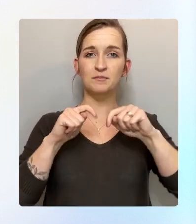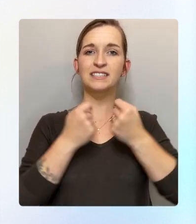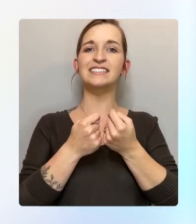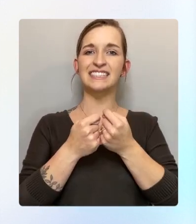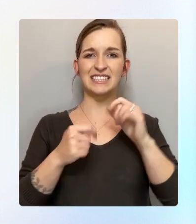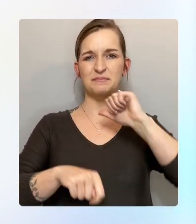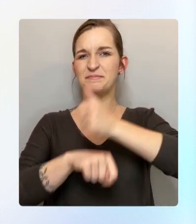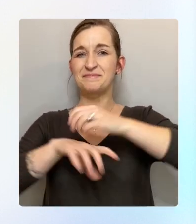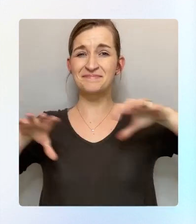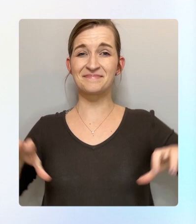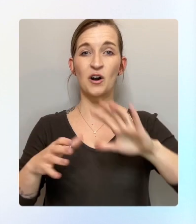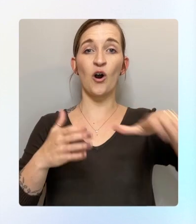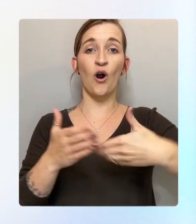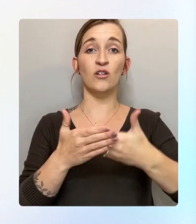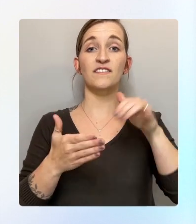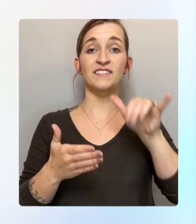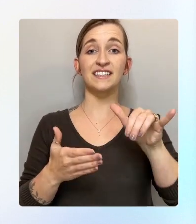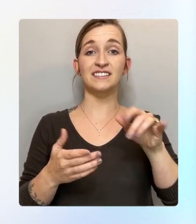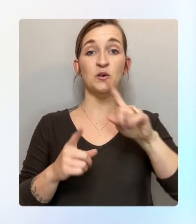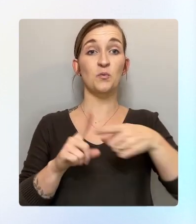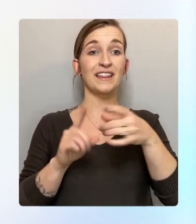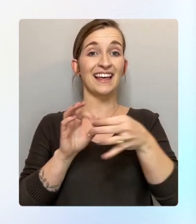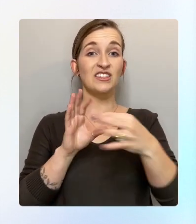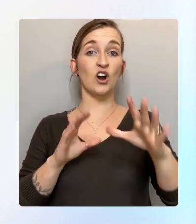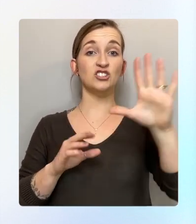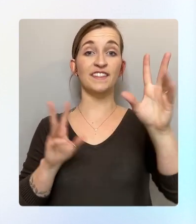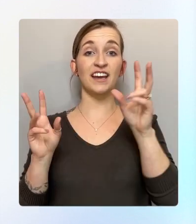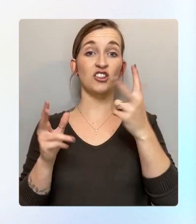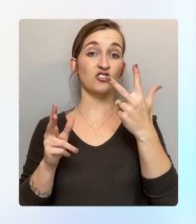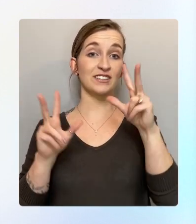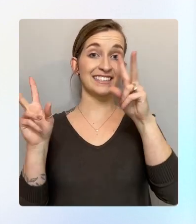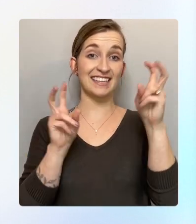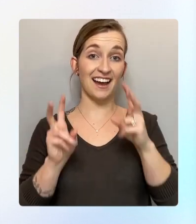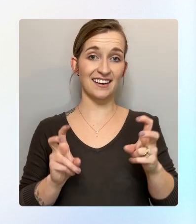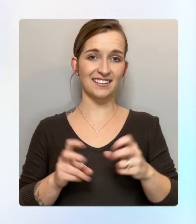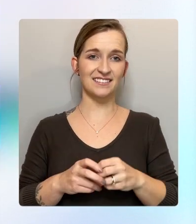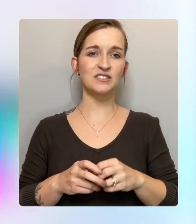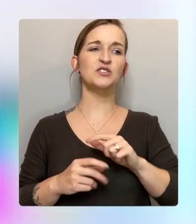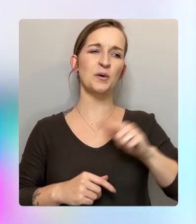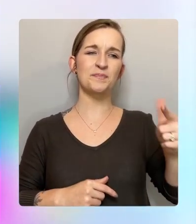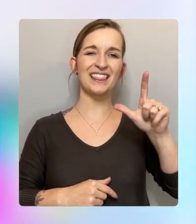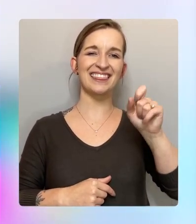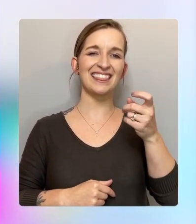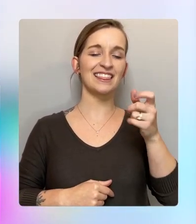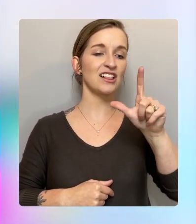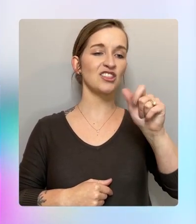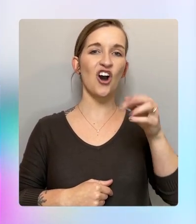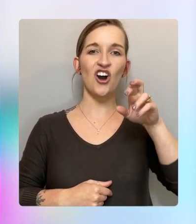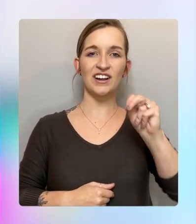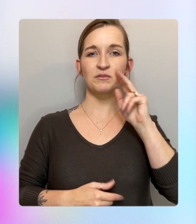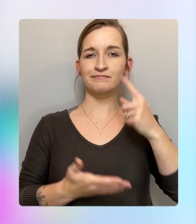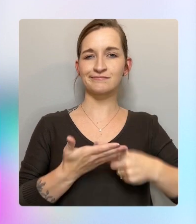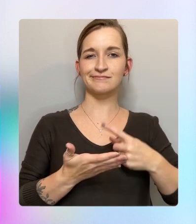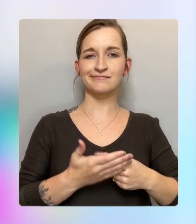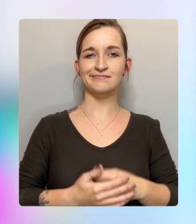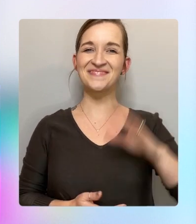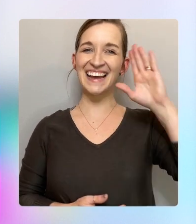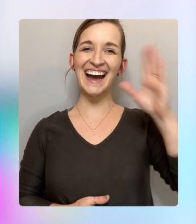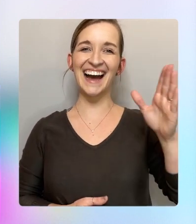when they launch their titles, and here to talk about it is Lauren Koester. Hi, everyone, I'm Lauren Koester,